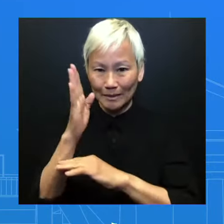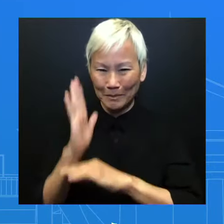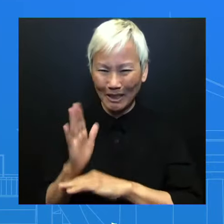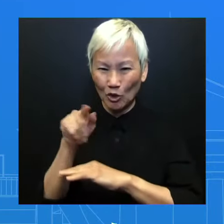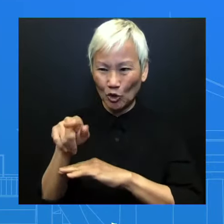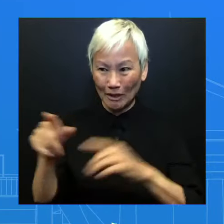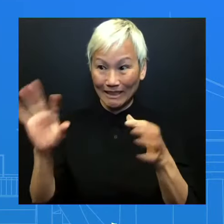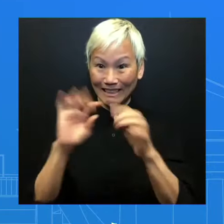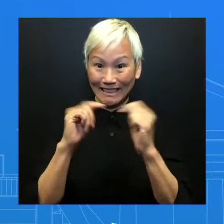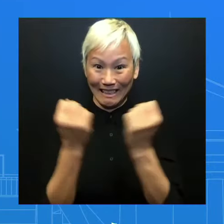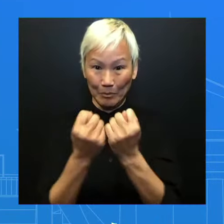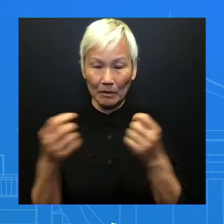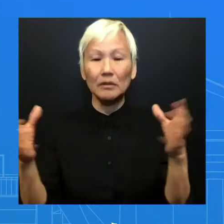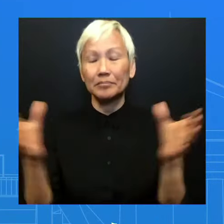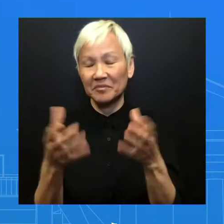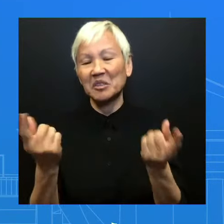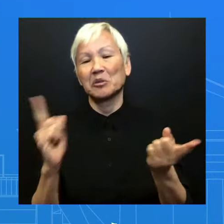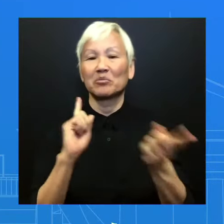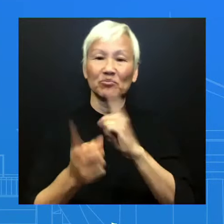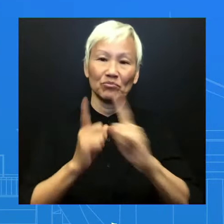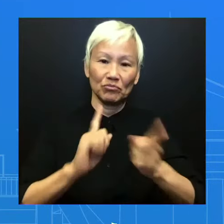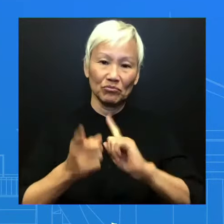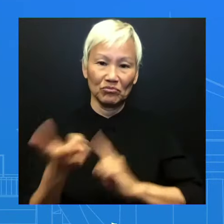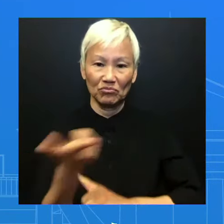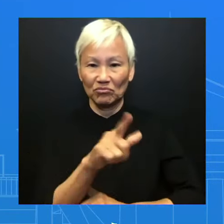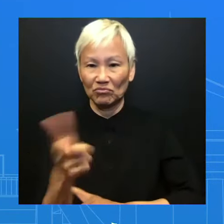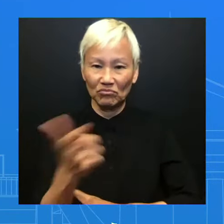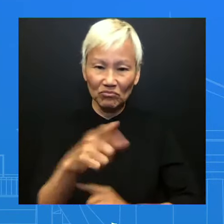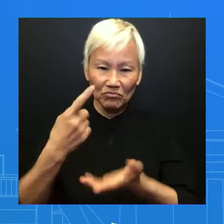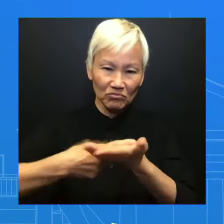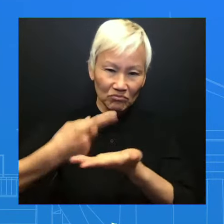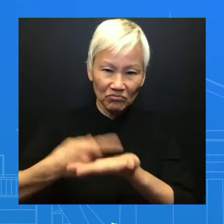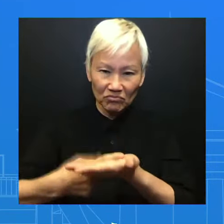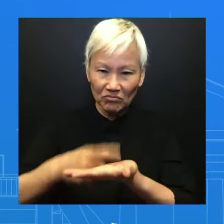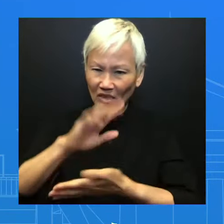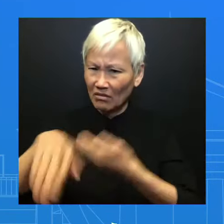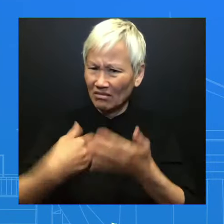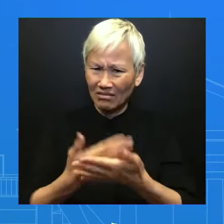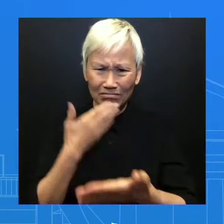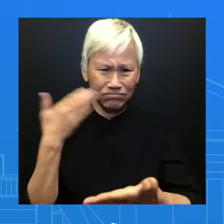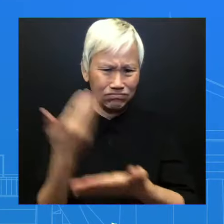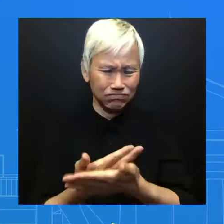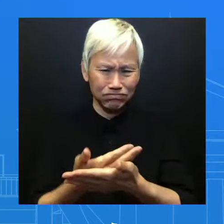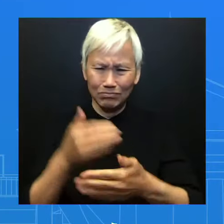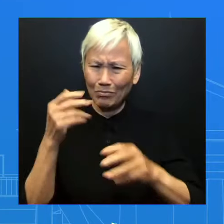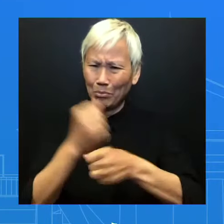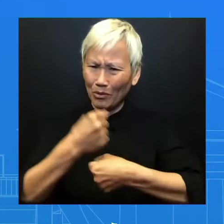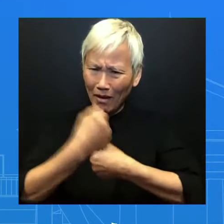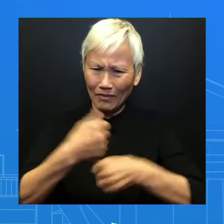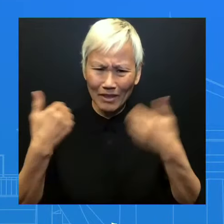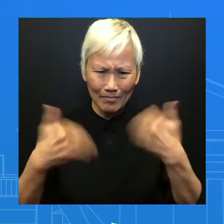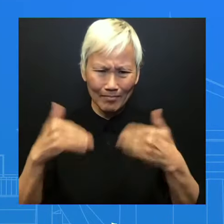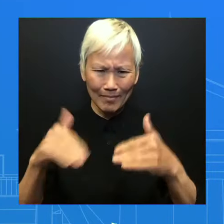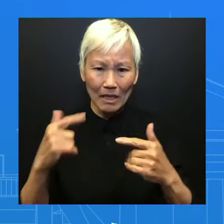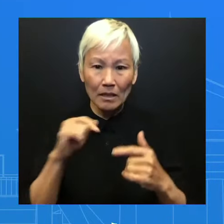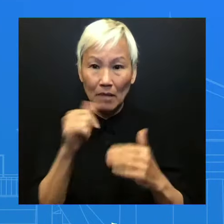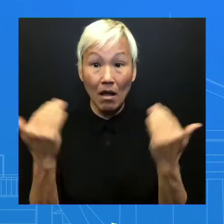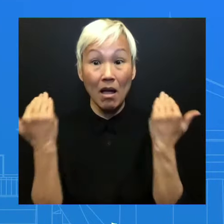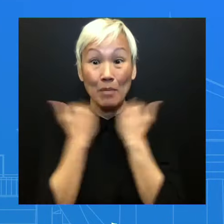You've heard all the congressional leaders make it clear that default is not an option. The President has said that, the Speaker has said that,